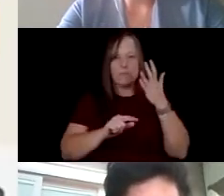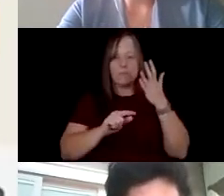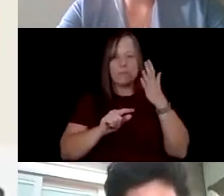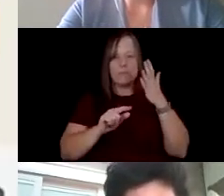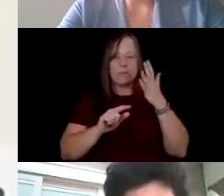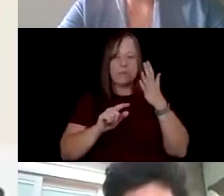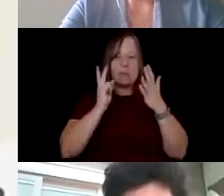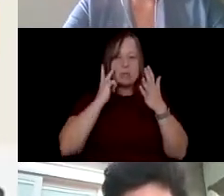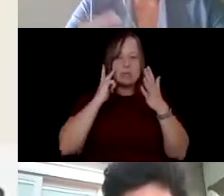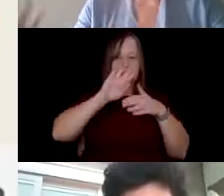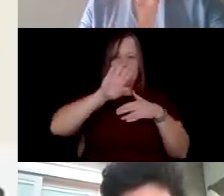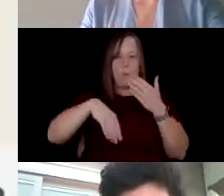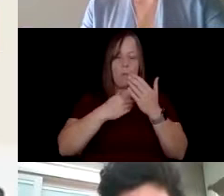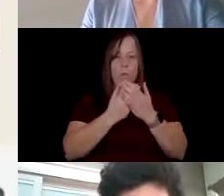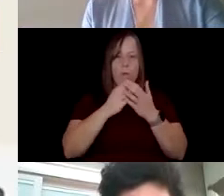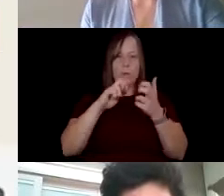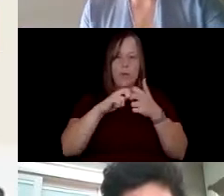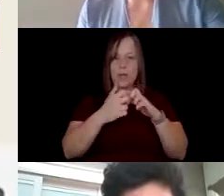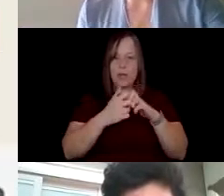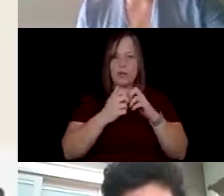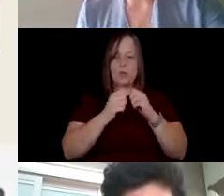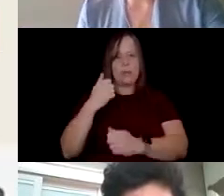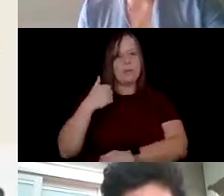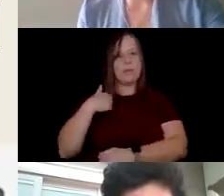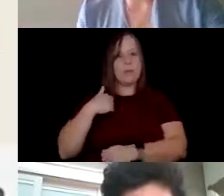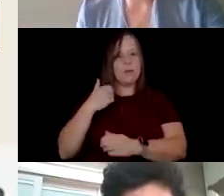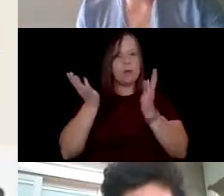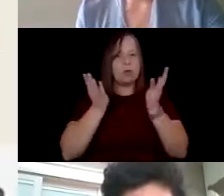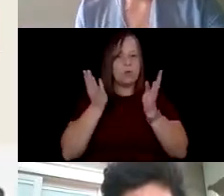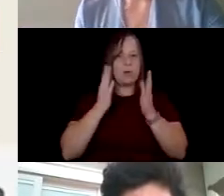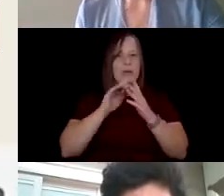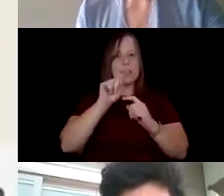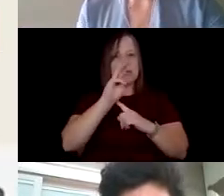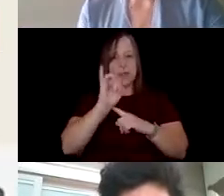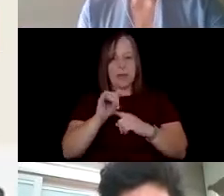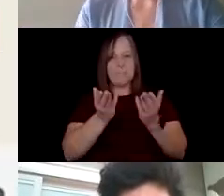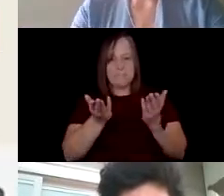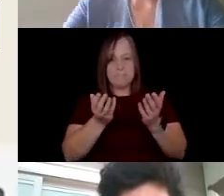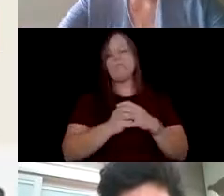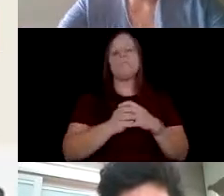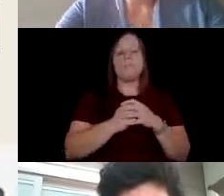of the issue with military service members and traumatic brain injury. So I've obtained these numbers